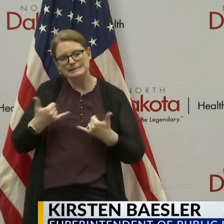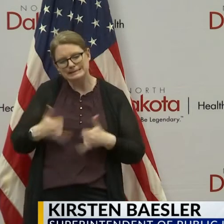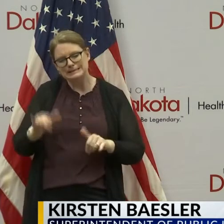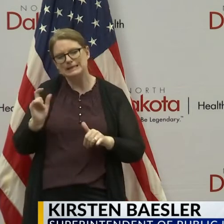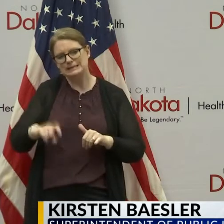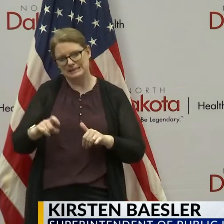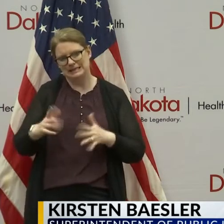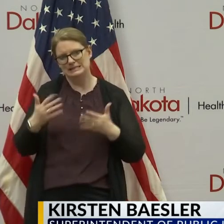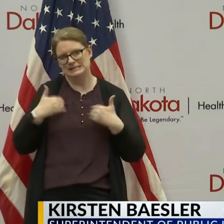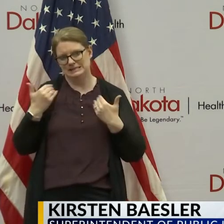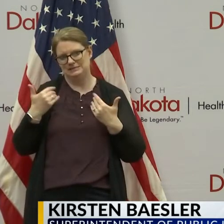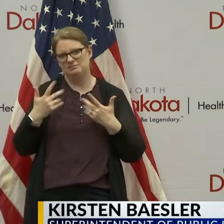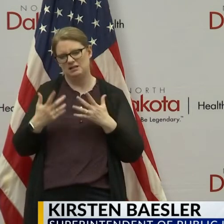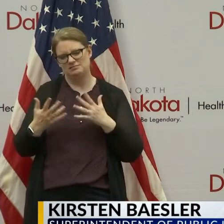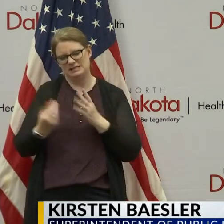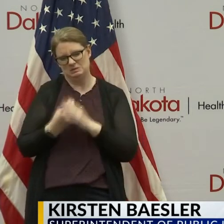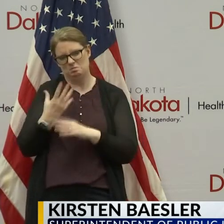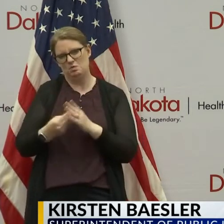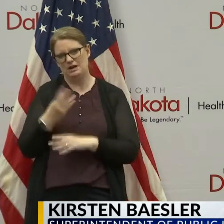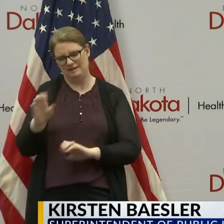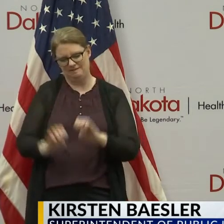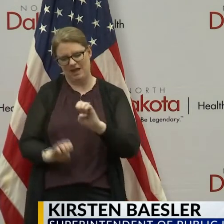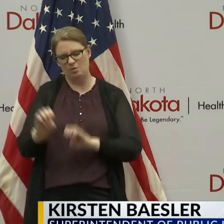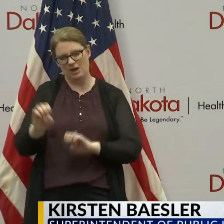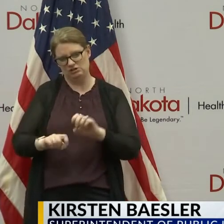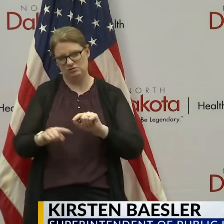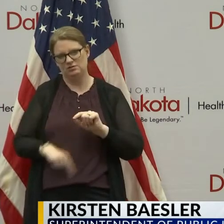HANDLES THE EVALUATIONS OF OUR SUPERINTENDENTS AND THAT DOES CONTINUE.OUR ADMINISTRATORS AND TEACHERS WHO HAVE BEEN IN THERE JOB FOR 3 YEARS OR LESS WILL STILL HAVE THEIR SPRING